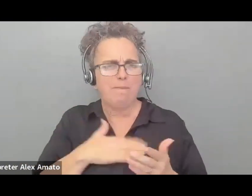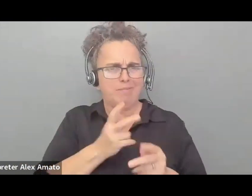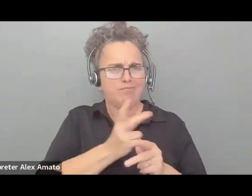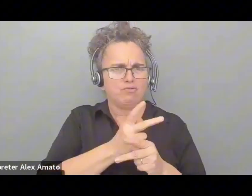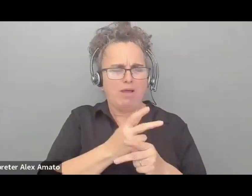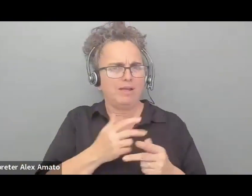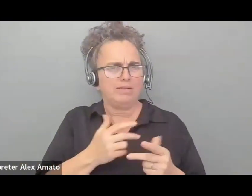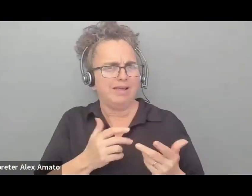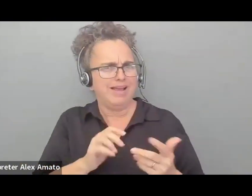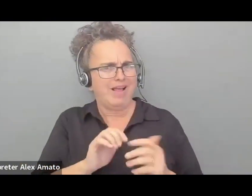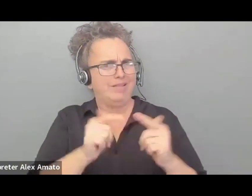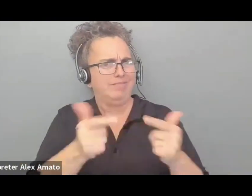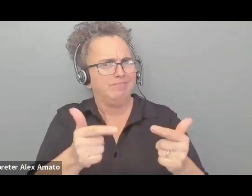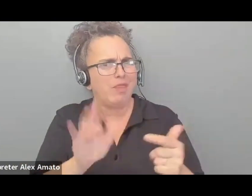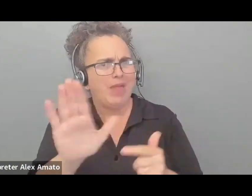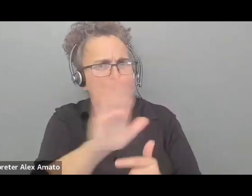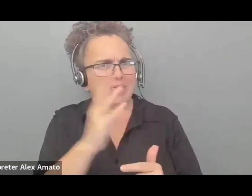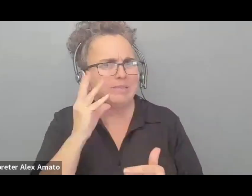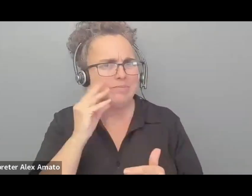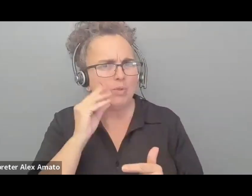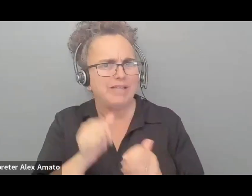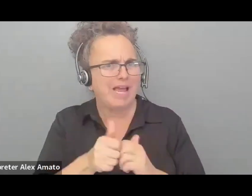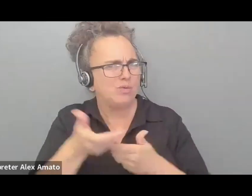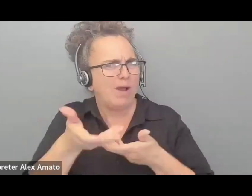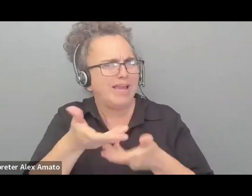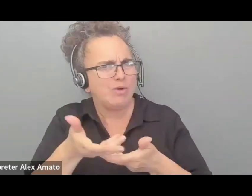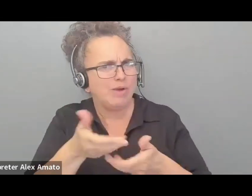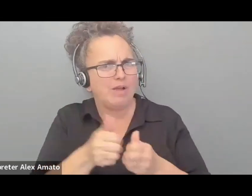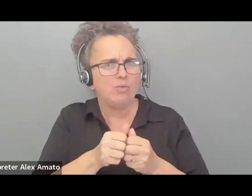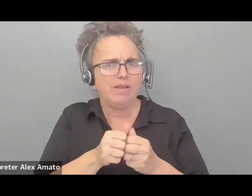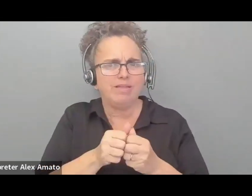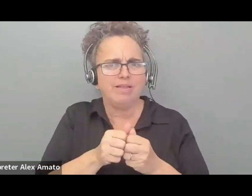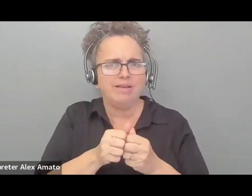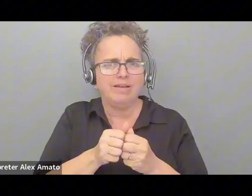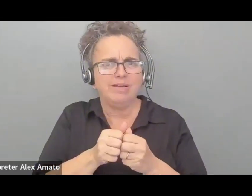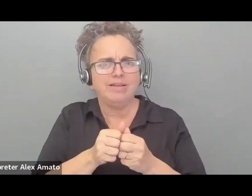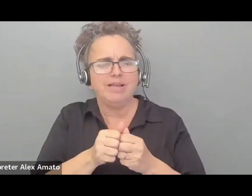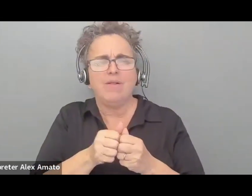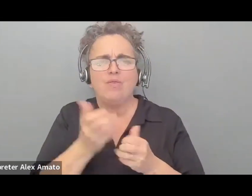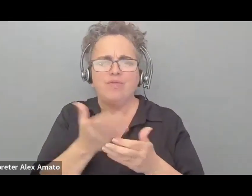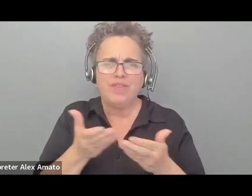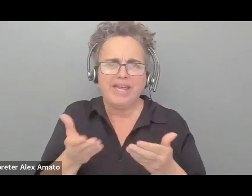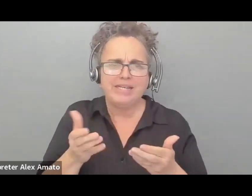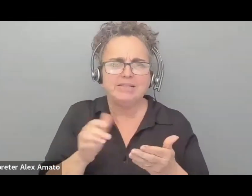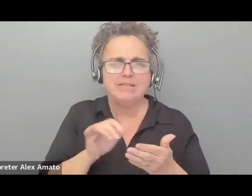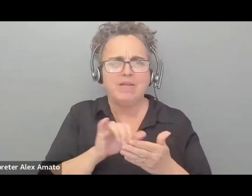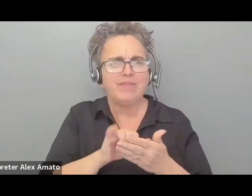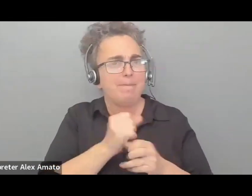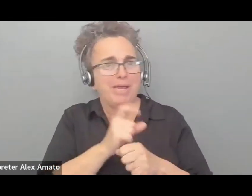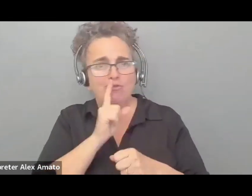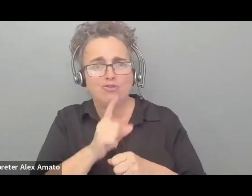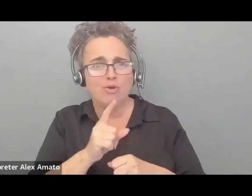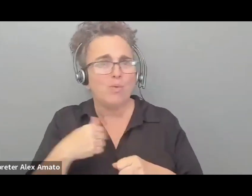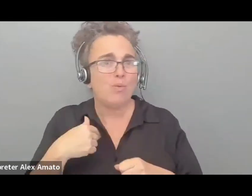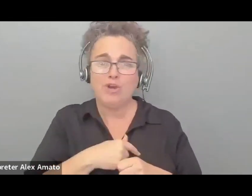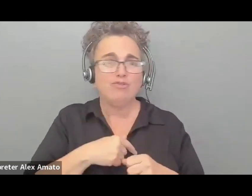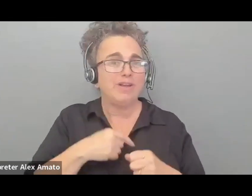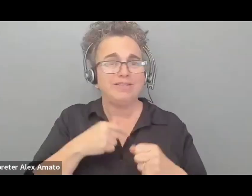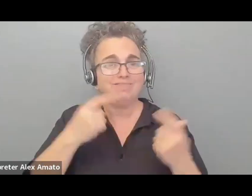How do I interact with things to make sure that we're just being thoughtful, the of the fact that everybody uses different tools